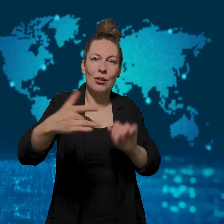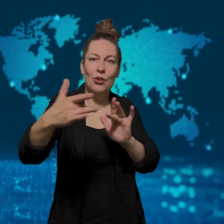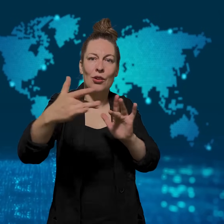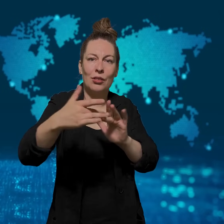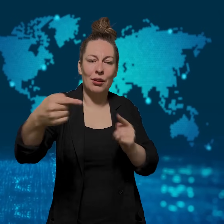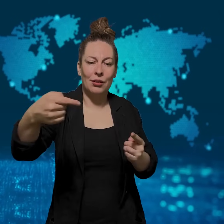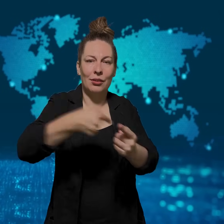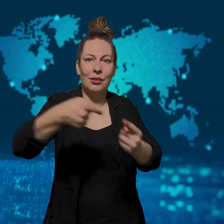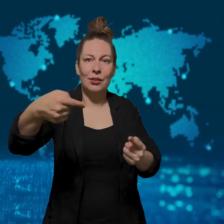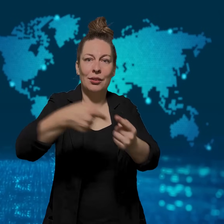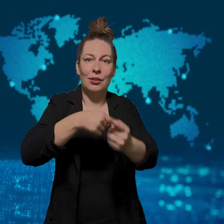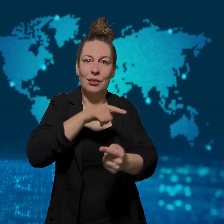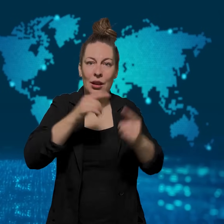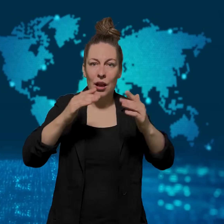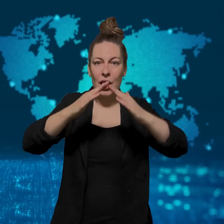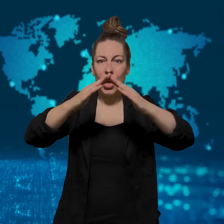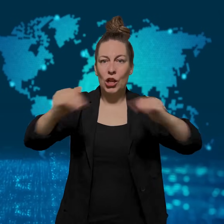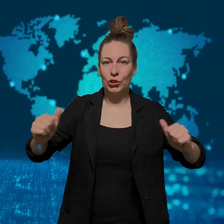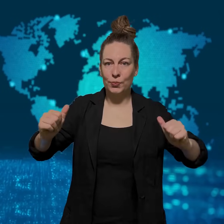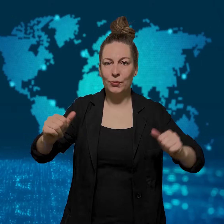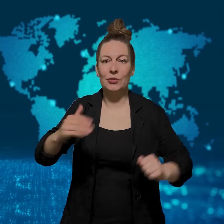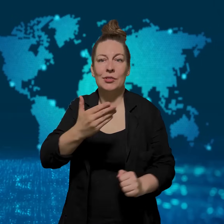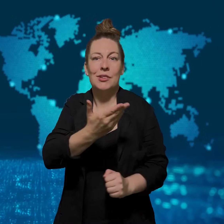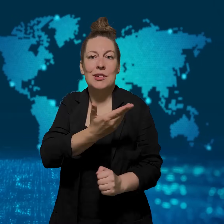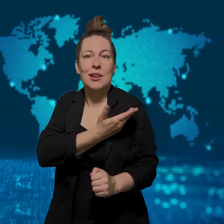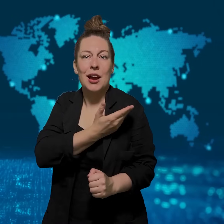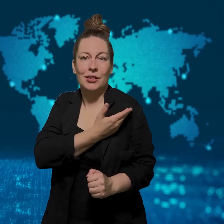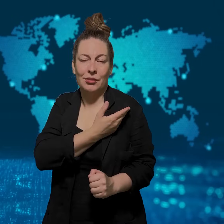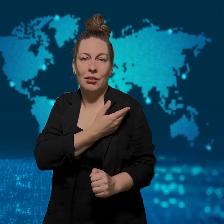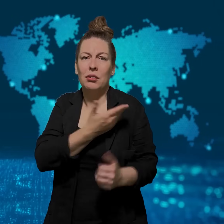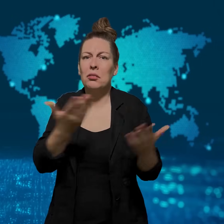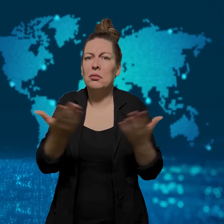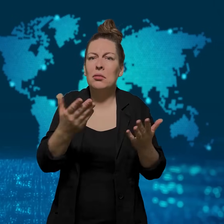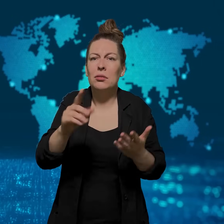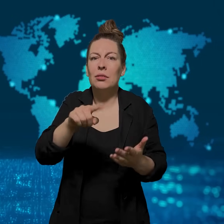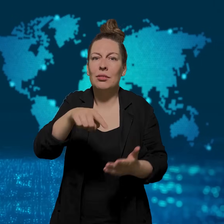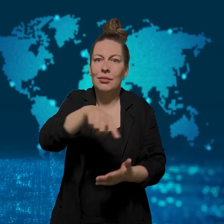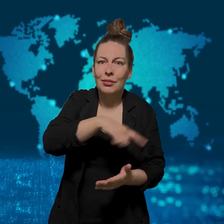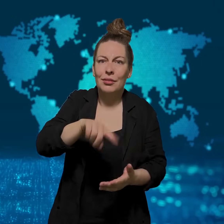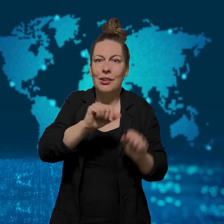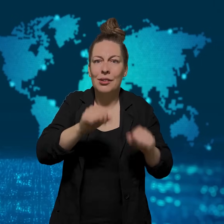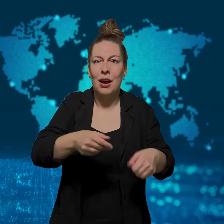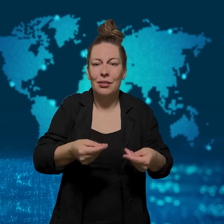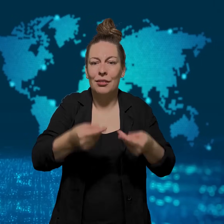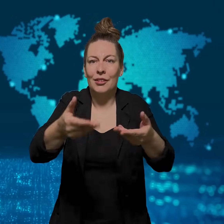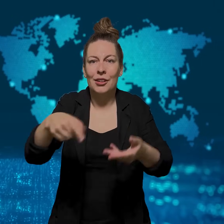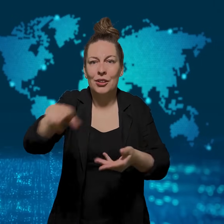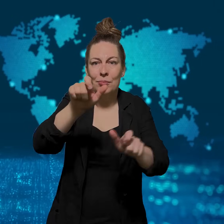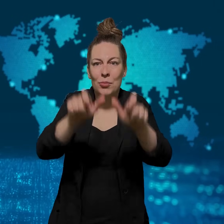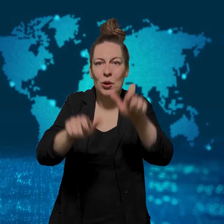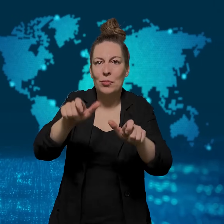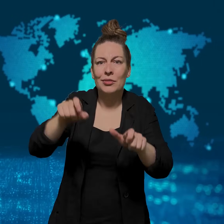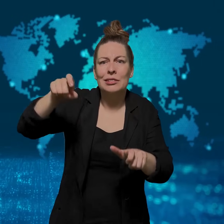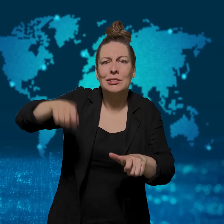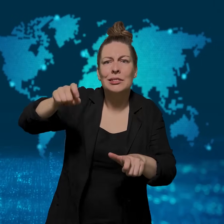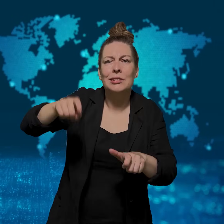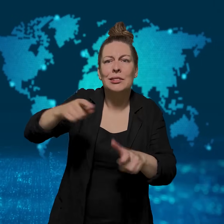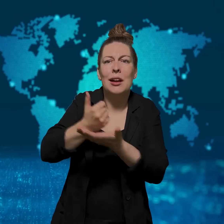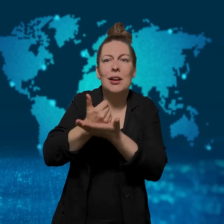aid to cross the border.